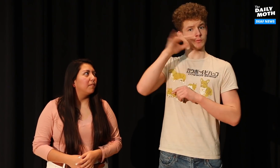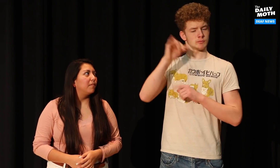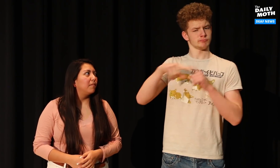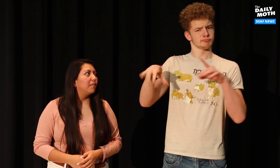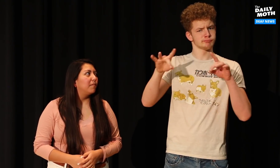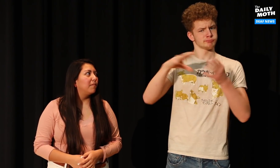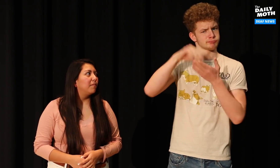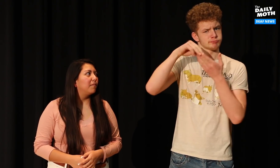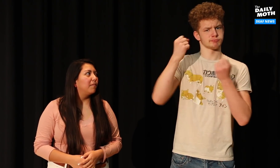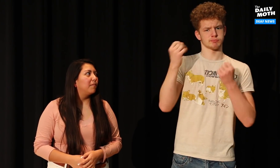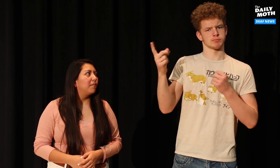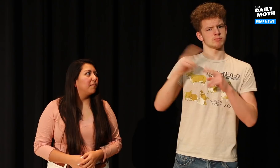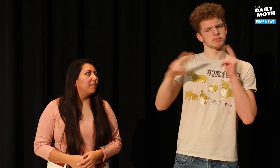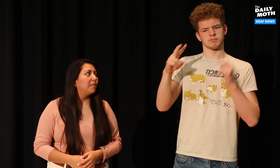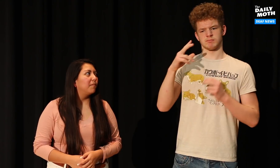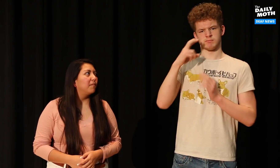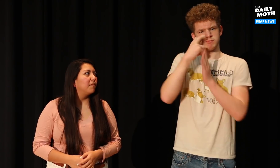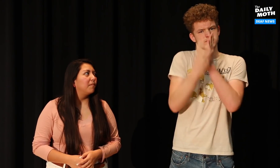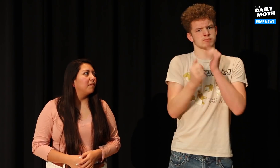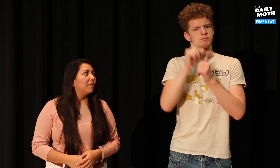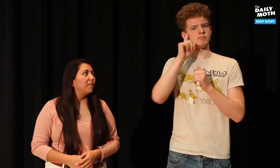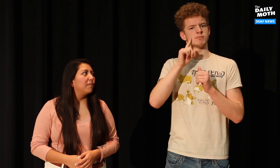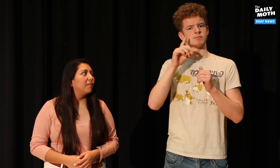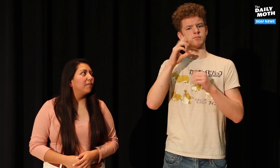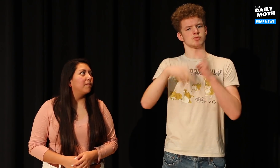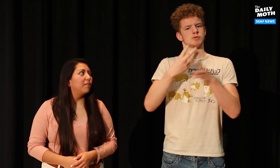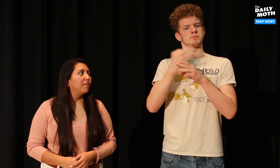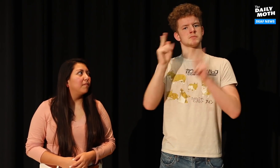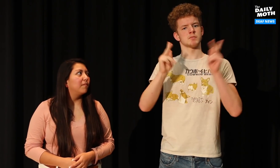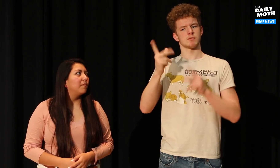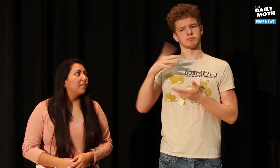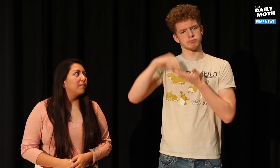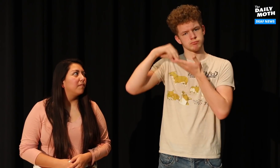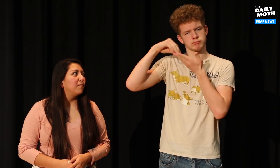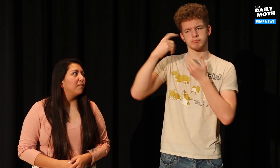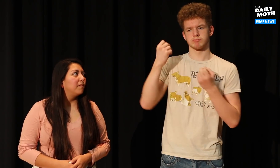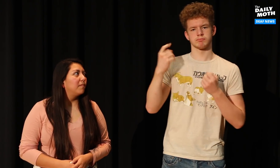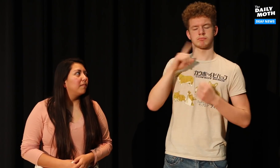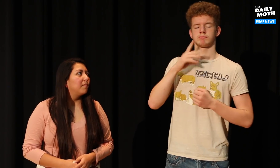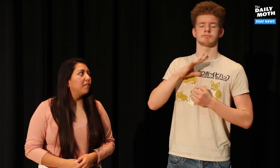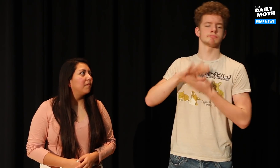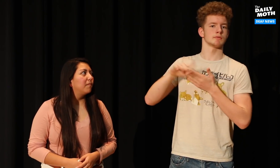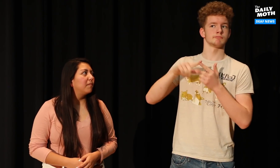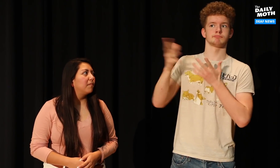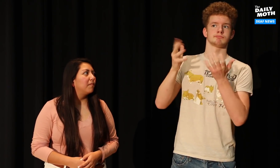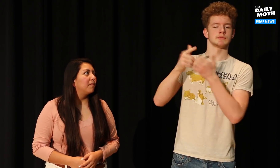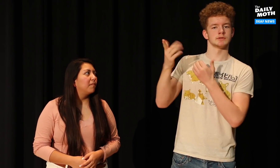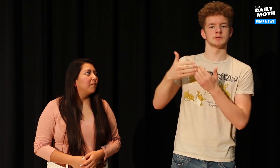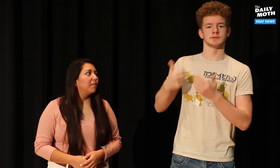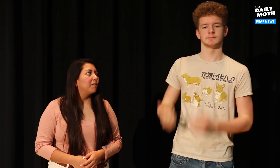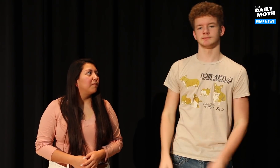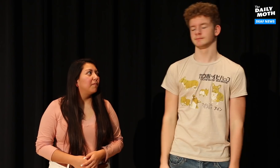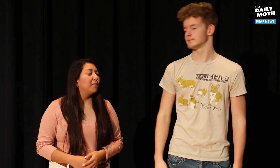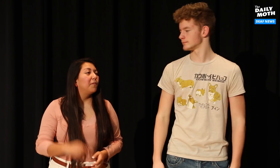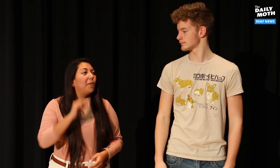He’s always been very involved in the deaf world and learned the language. It’s really cool to be able to chat with him so easily.